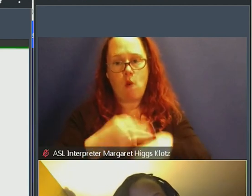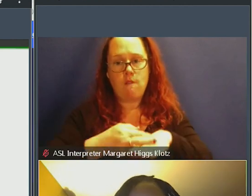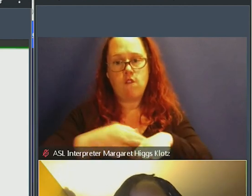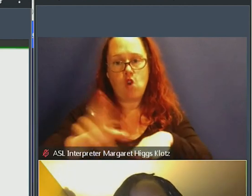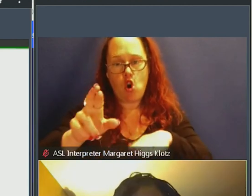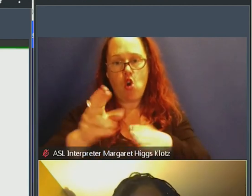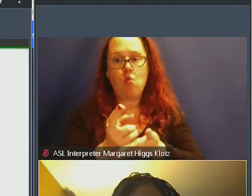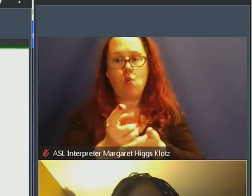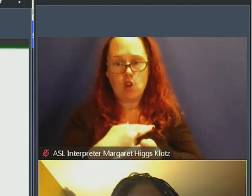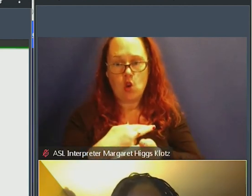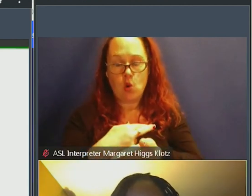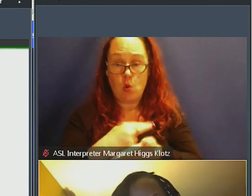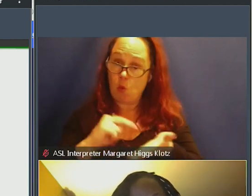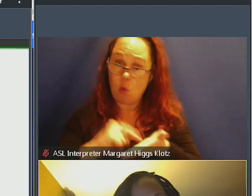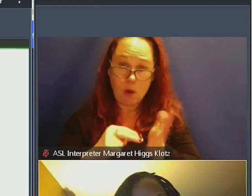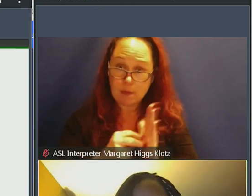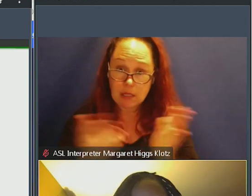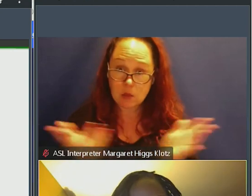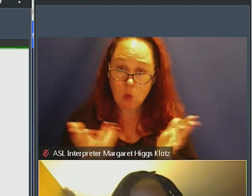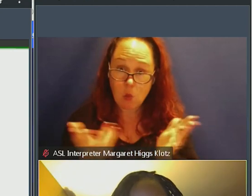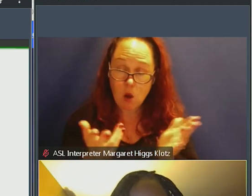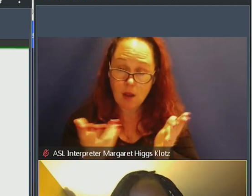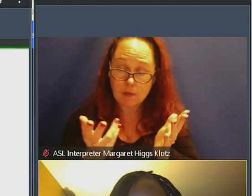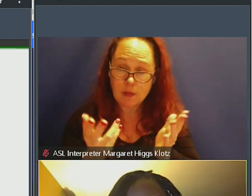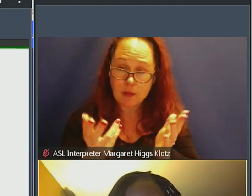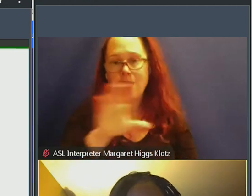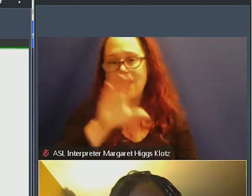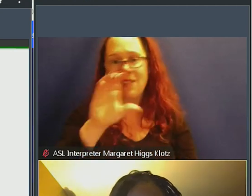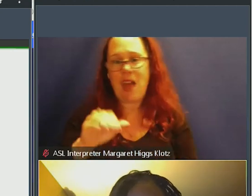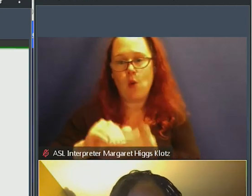That means that the County is exempt from zoning because it